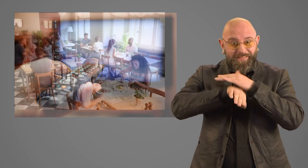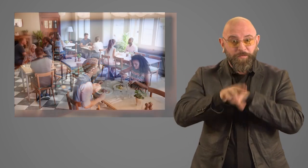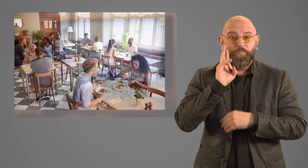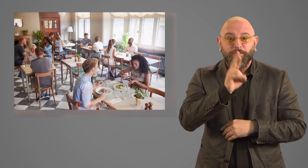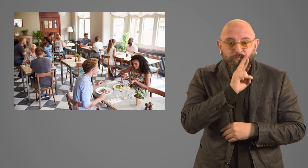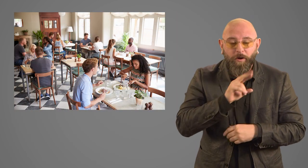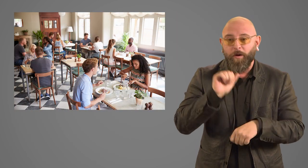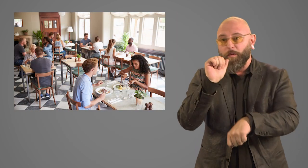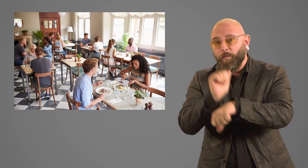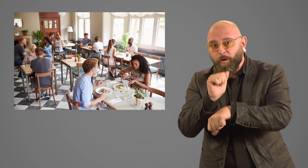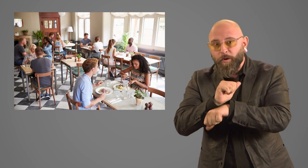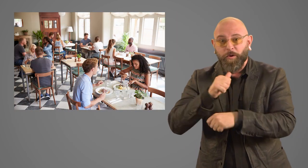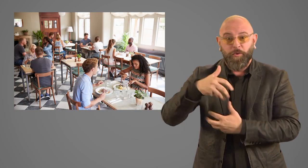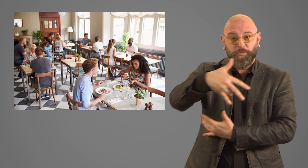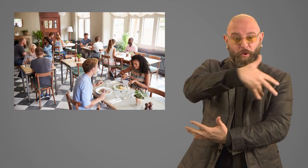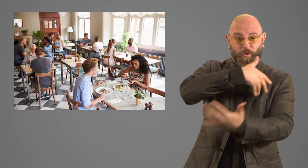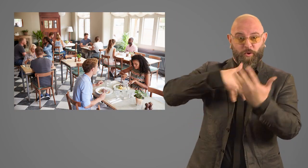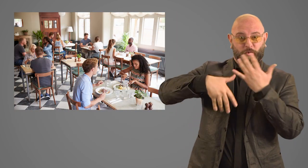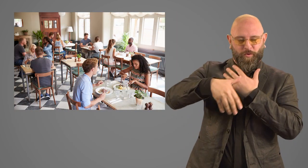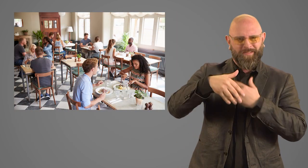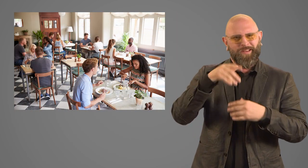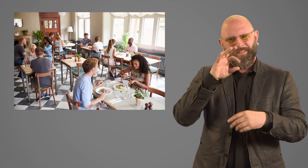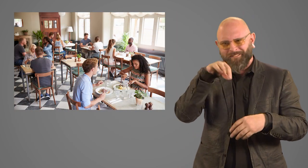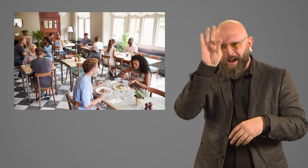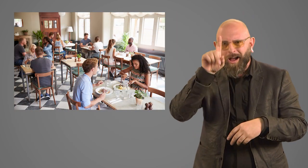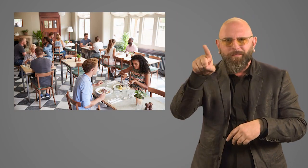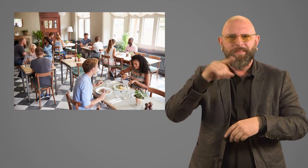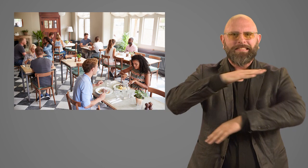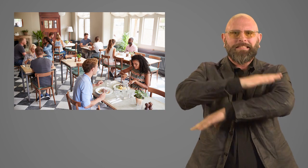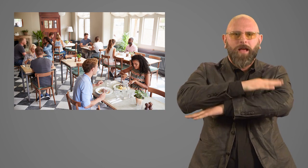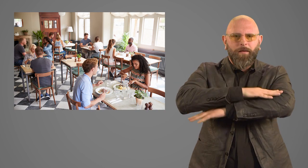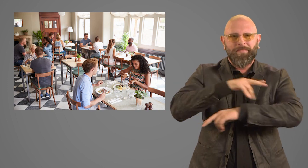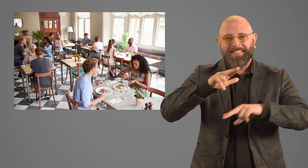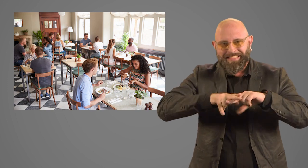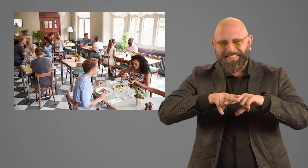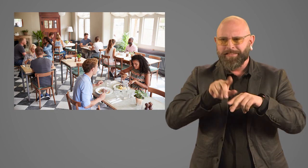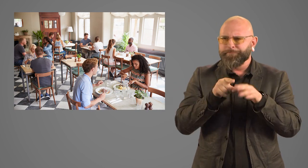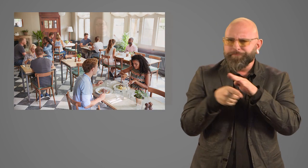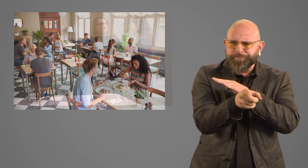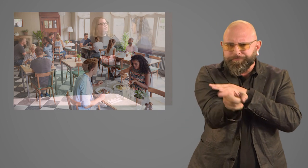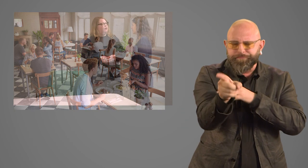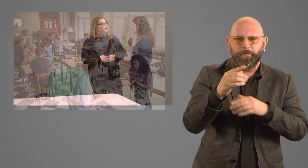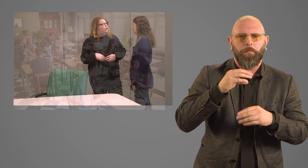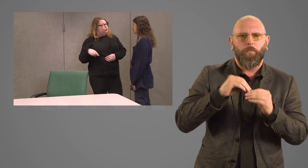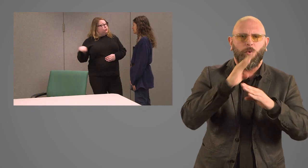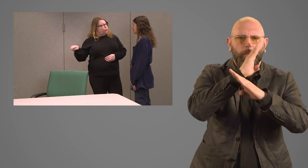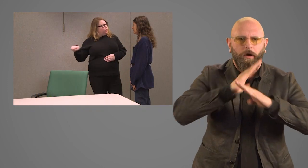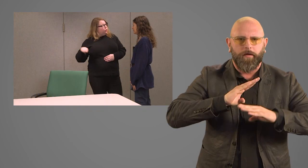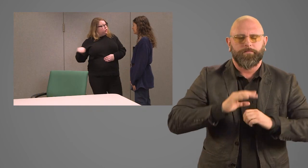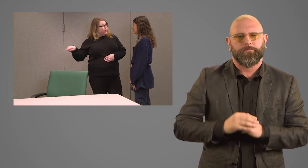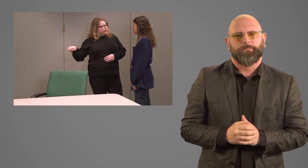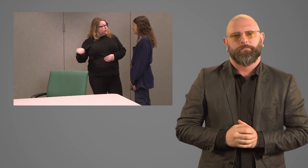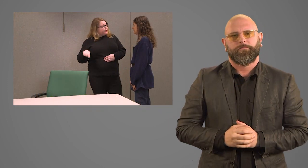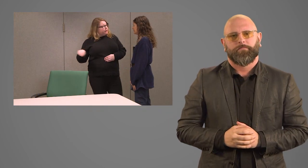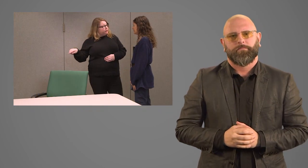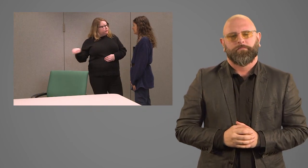Ask for a table in a less crowded area of a restaurant, workplace or social gathering.